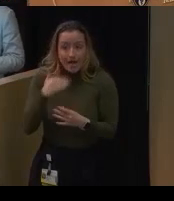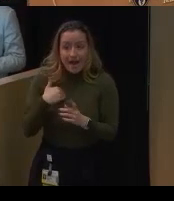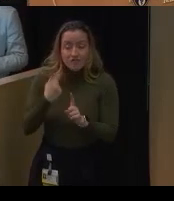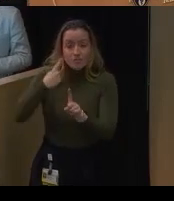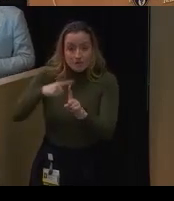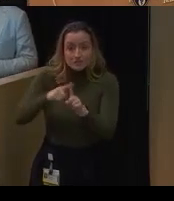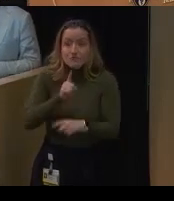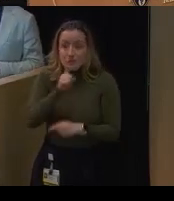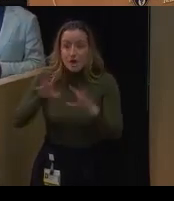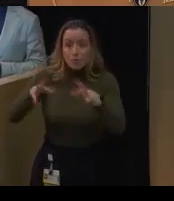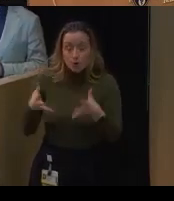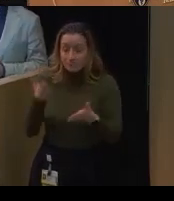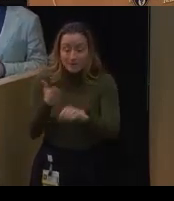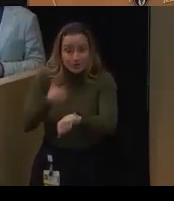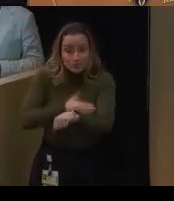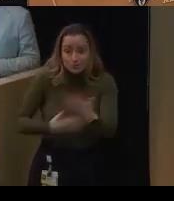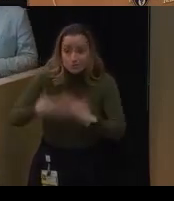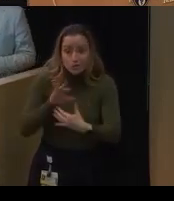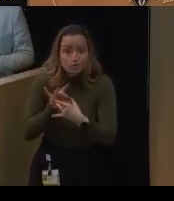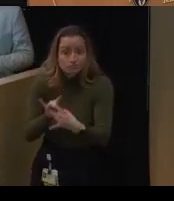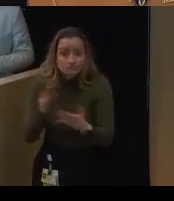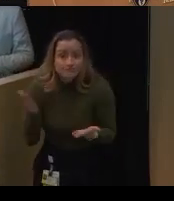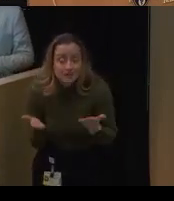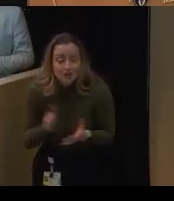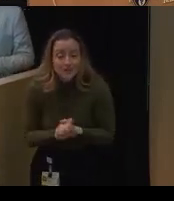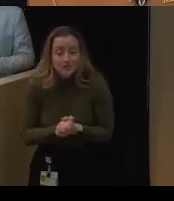in terms of improving social connection so with the help of Abhishek and Bridget